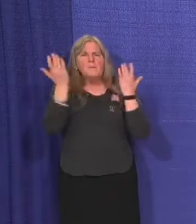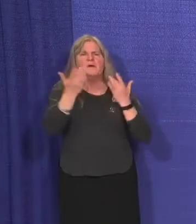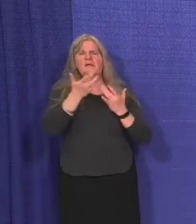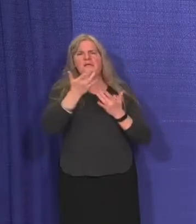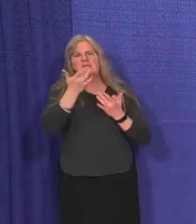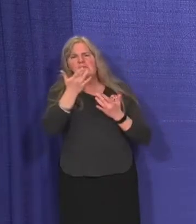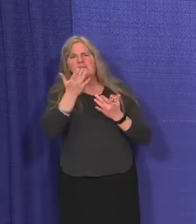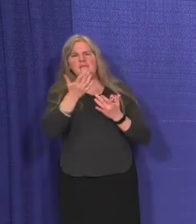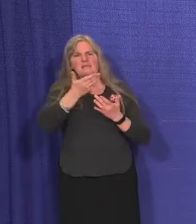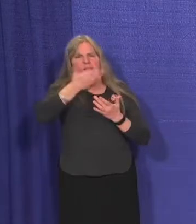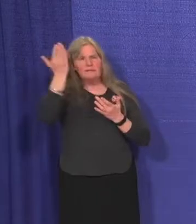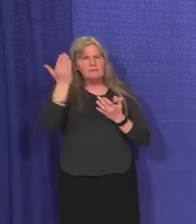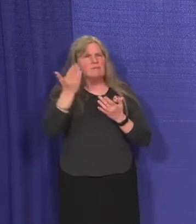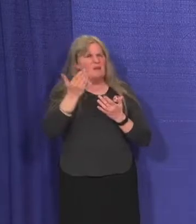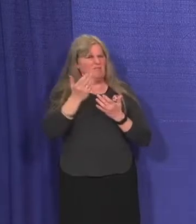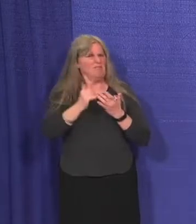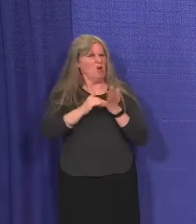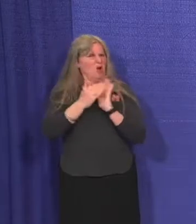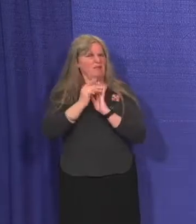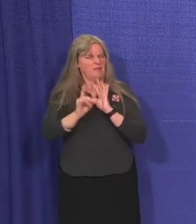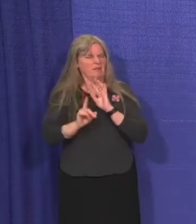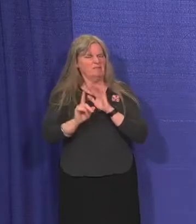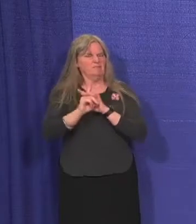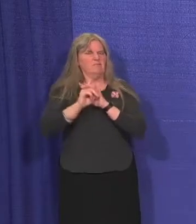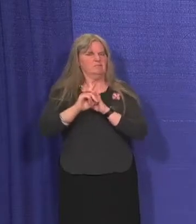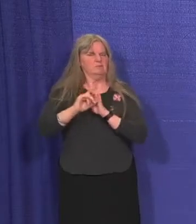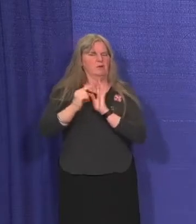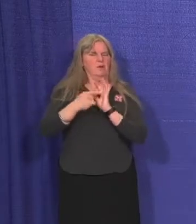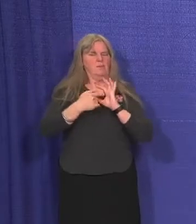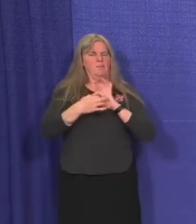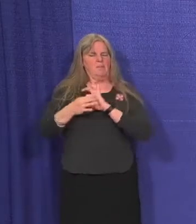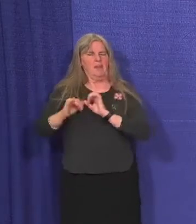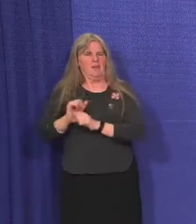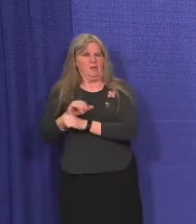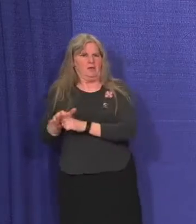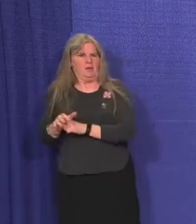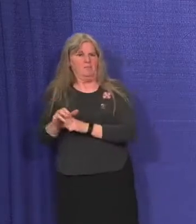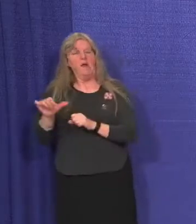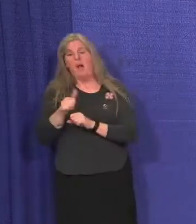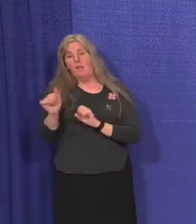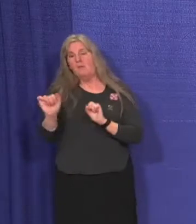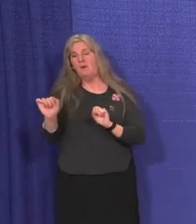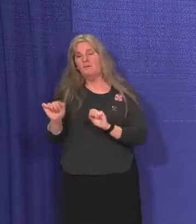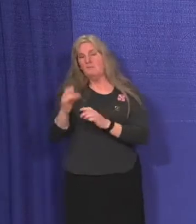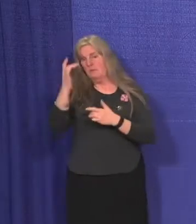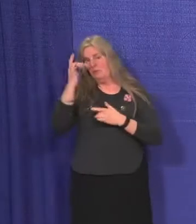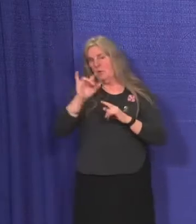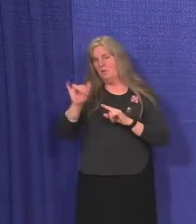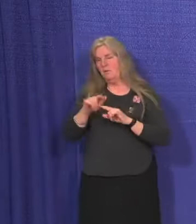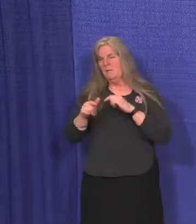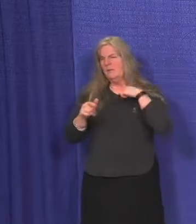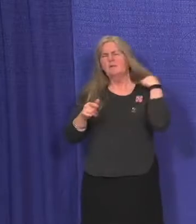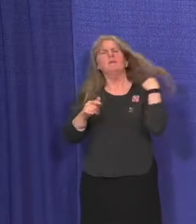think they need to test first. Getting a test is very much what you should do if you have any